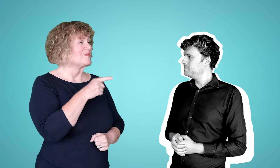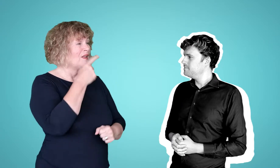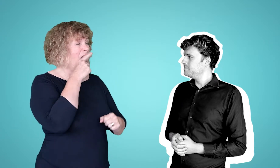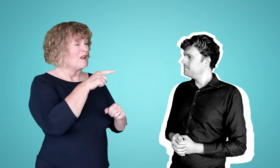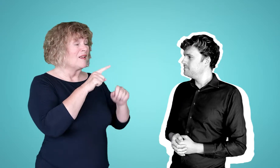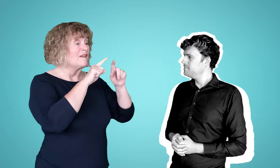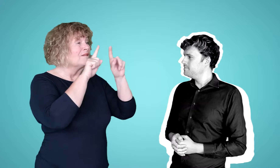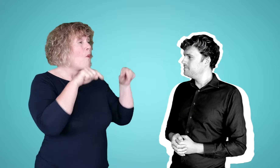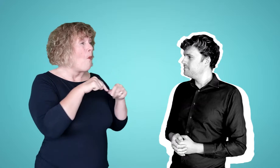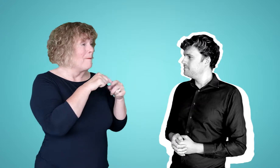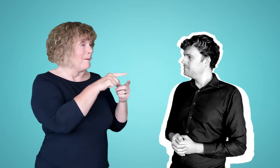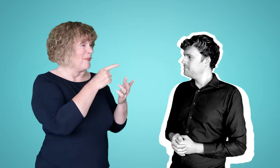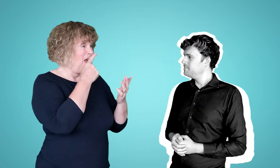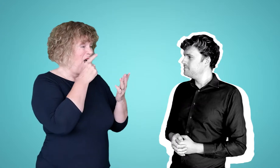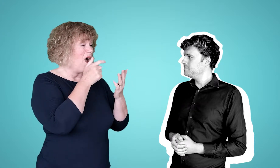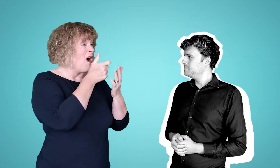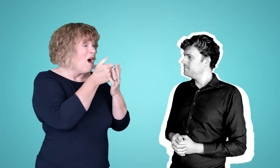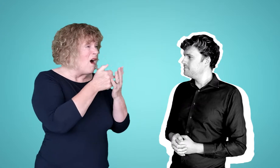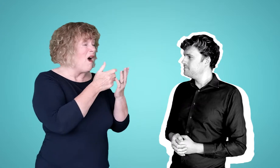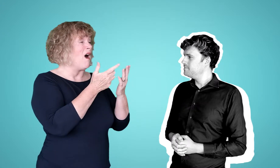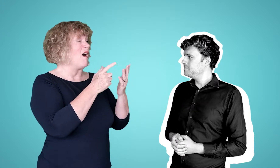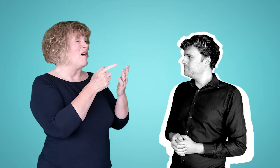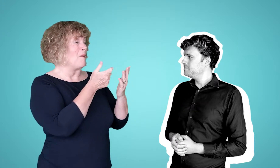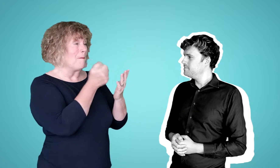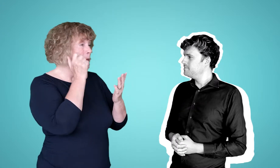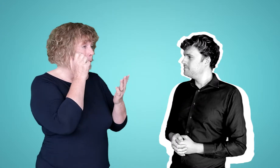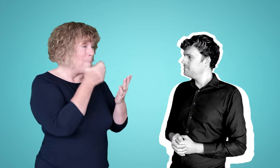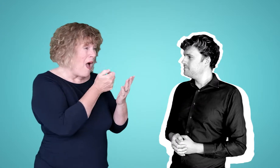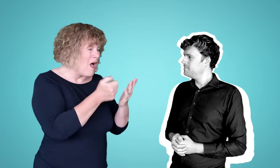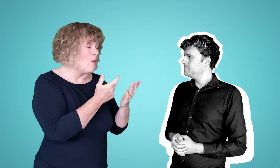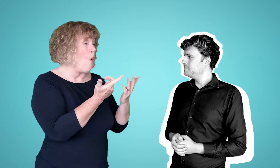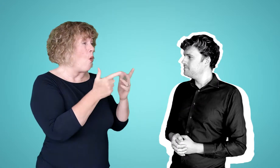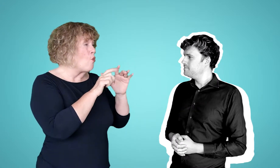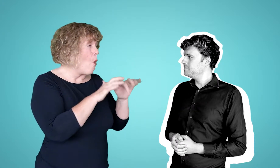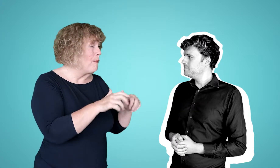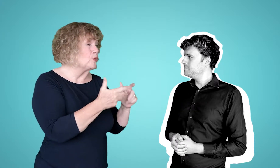You can fill the form in on a device such as your computer or mobile phone.